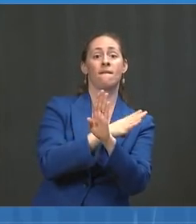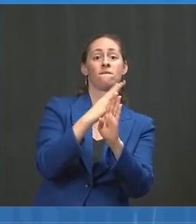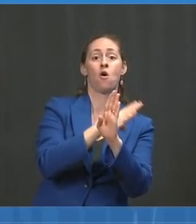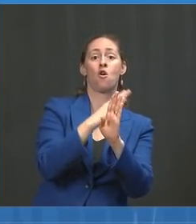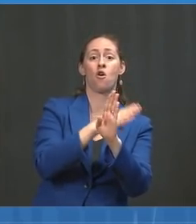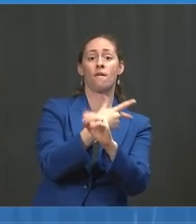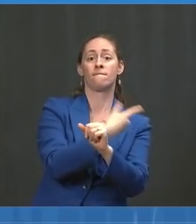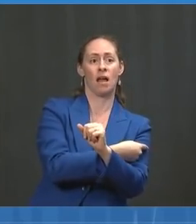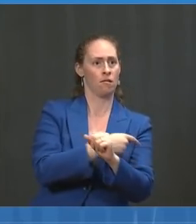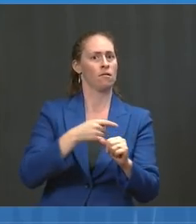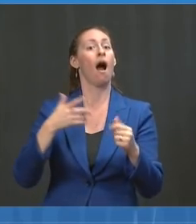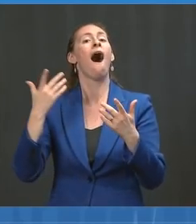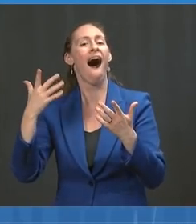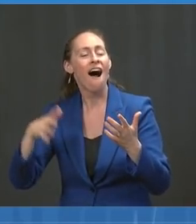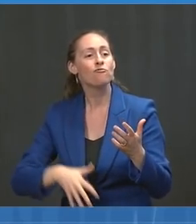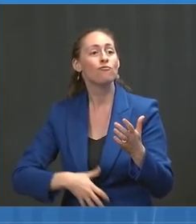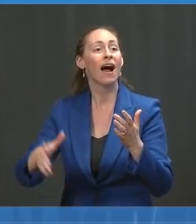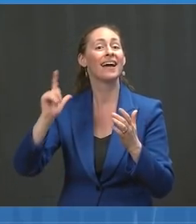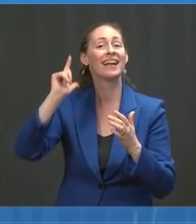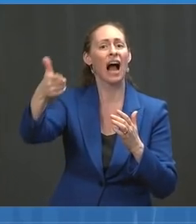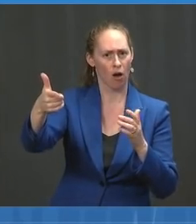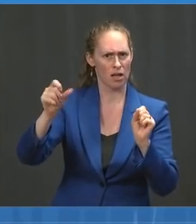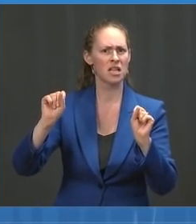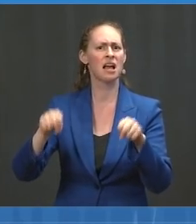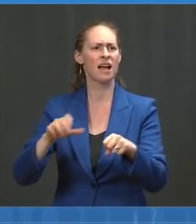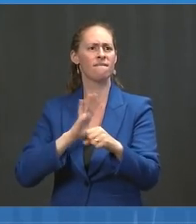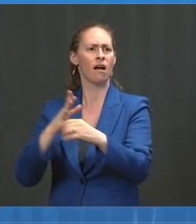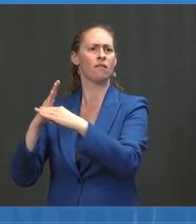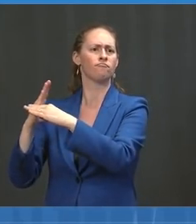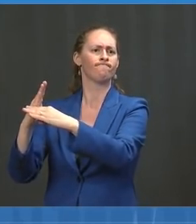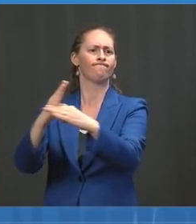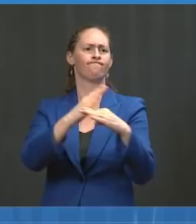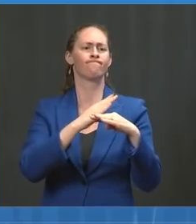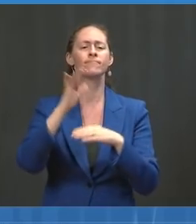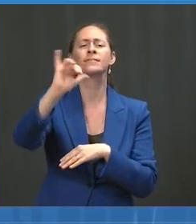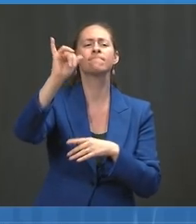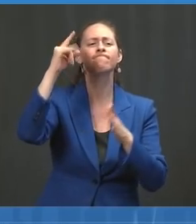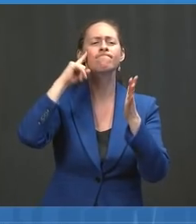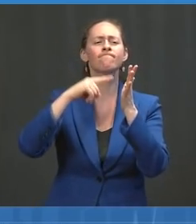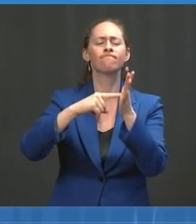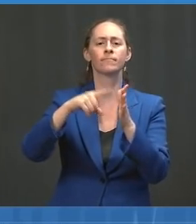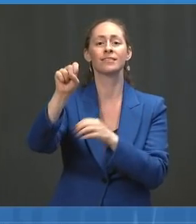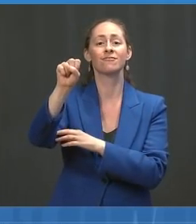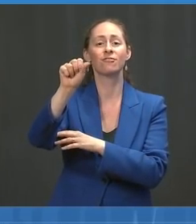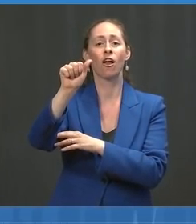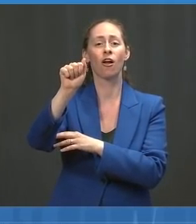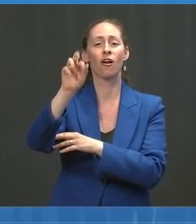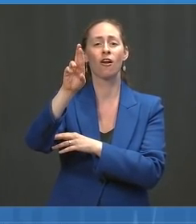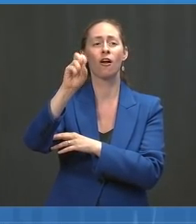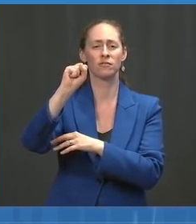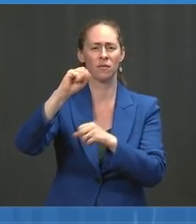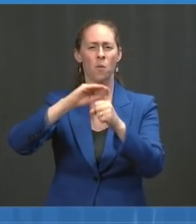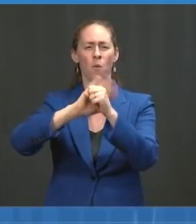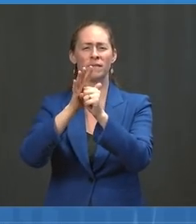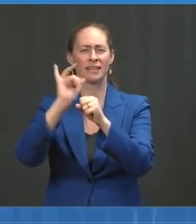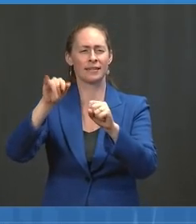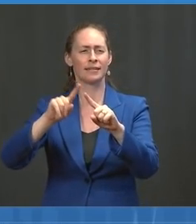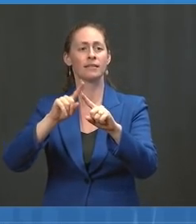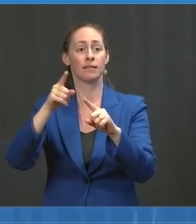We do know that SARS-CoV-2 -- COVID -- leads to increased severity of outcomes in pregnant women